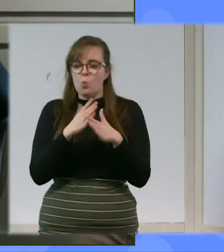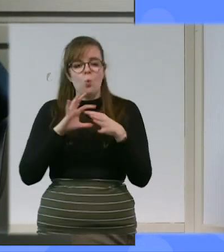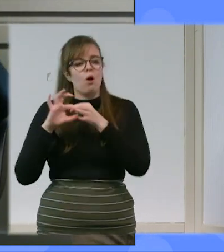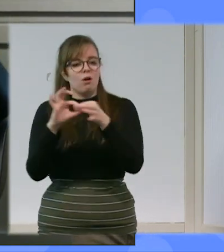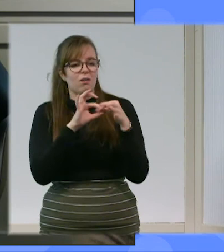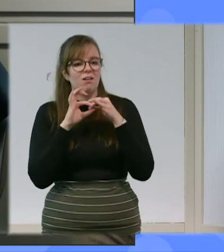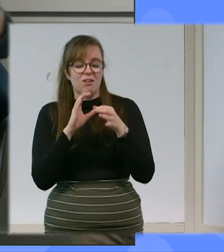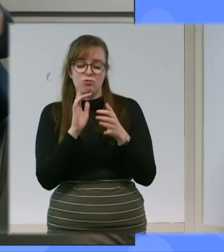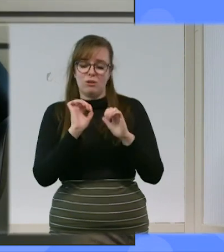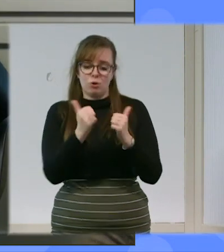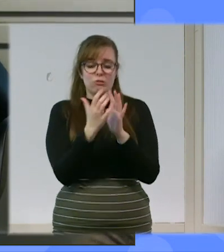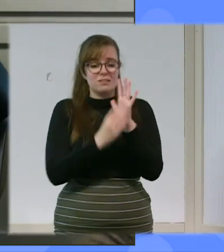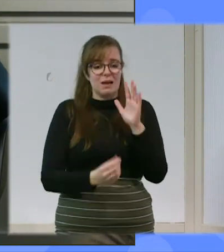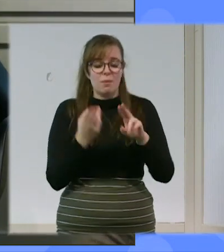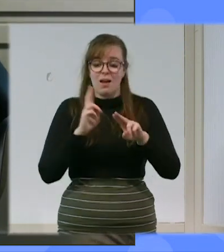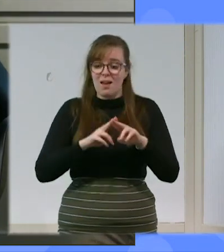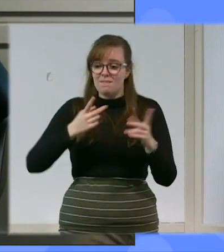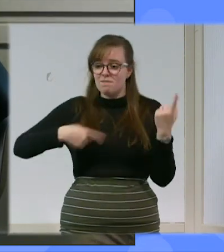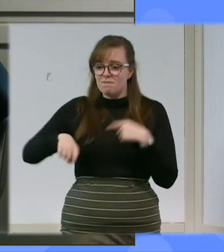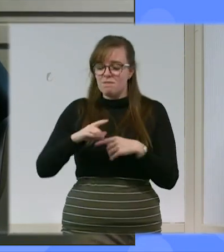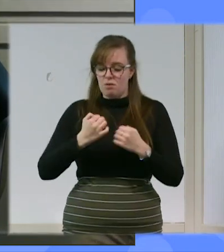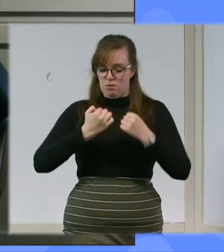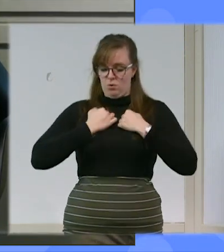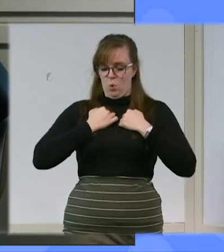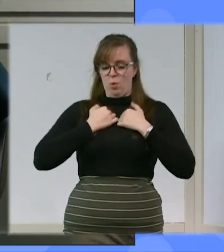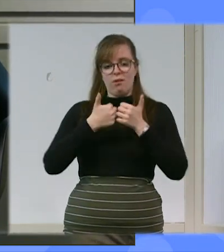really good example everyone is actually the owner of that company you won't have